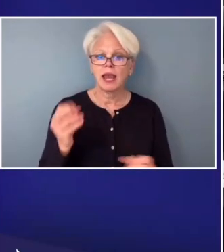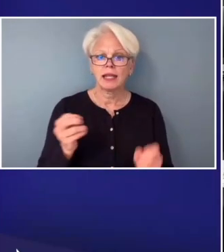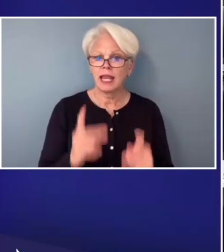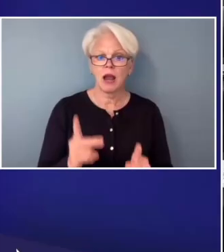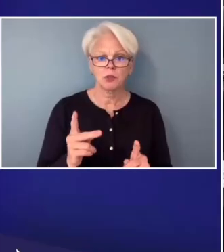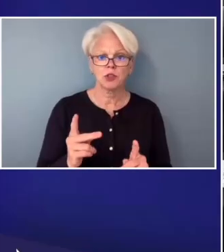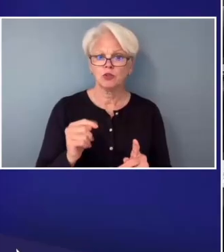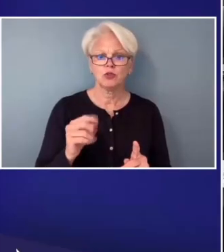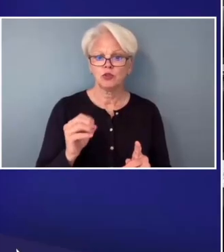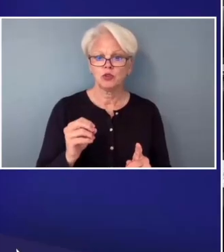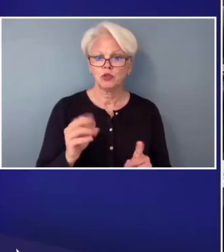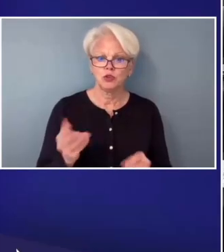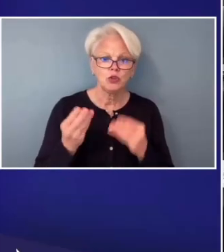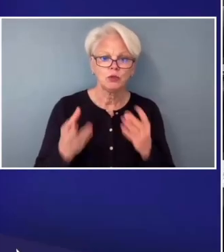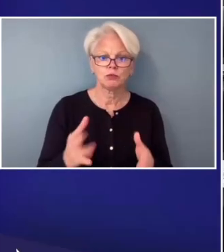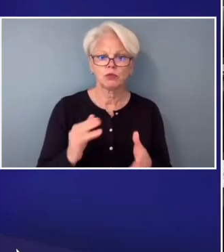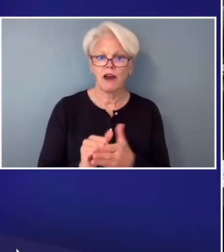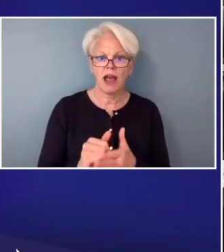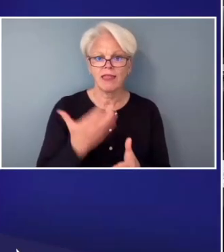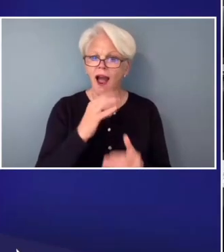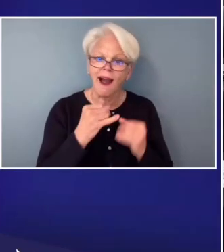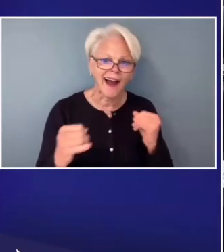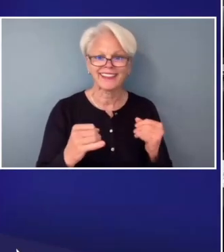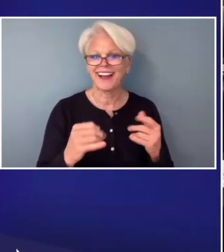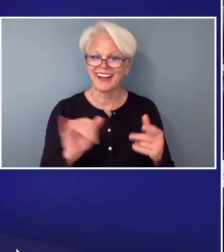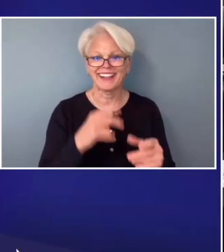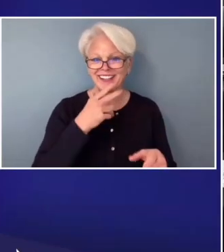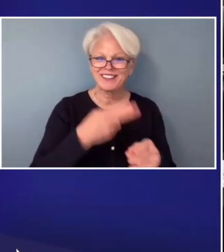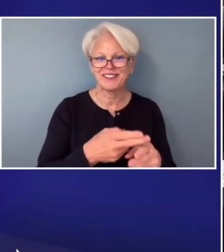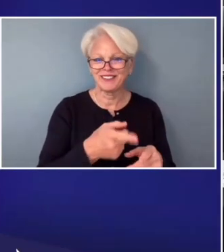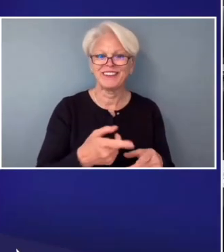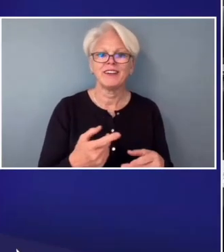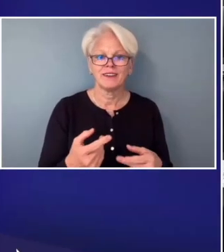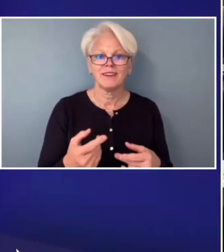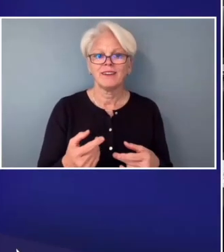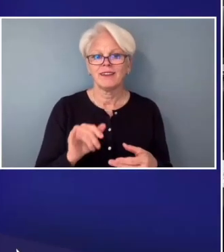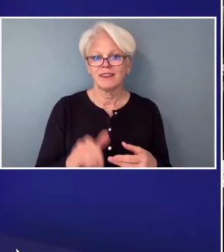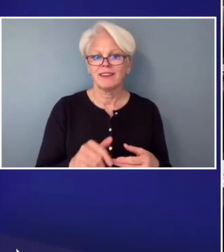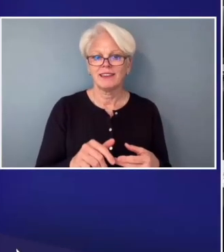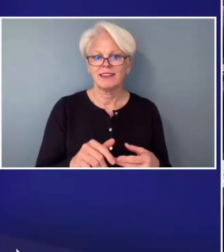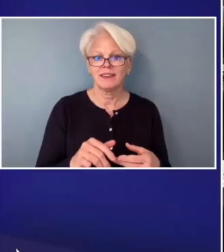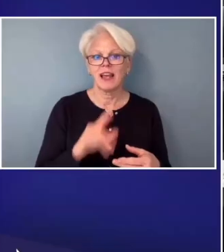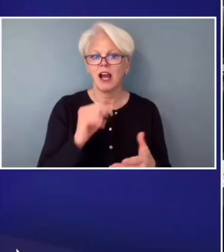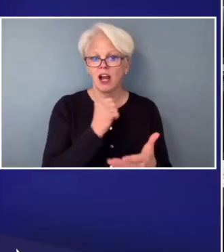uh, you know, provide that hotline, as you, as you've suggested, um, uh, certainly accreditation community would be open to looking at that.